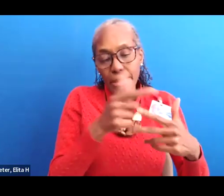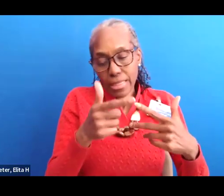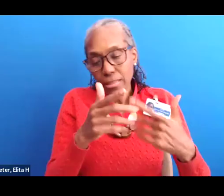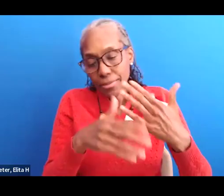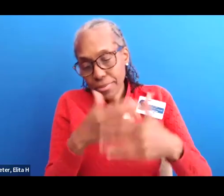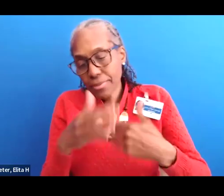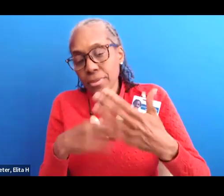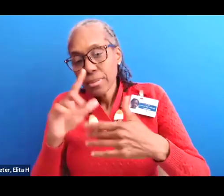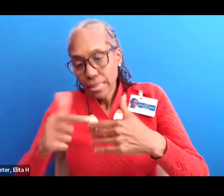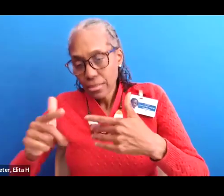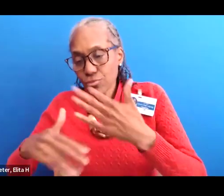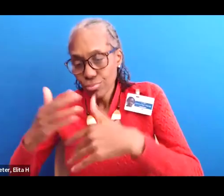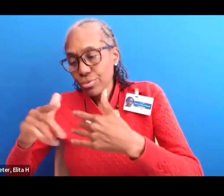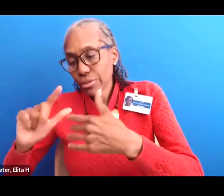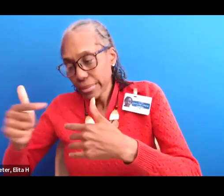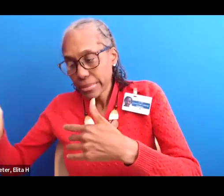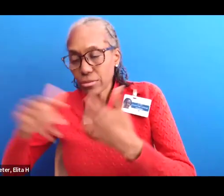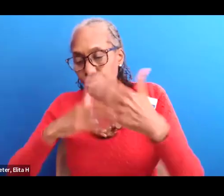you don't want it to become worse, is what the issue is.